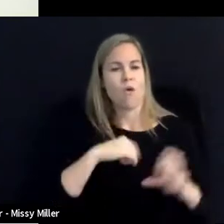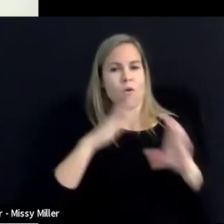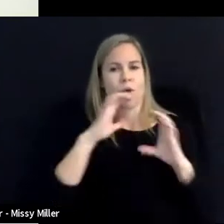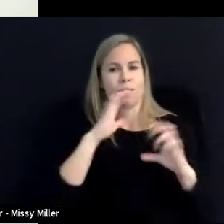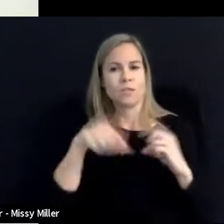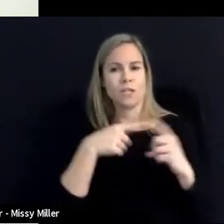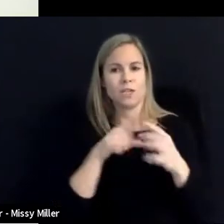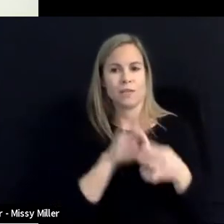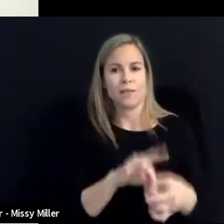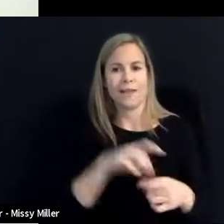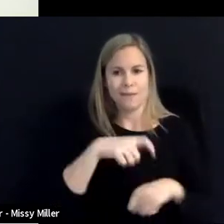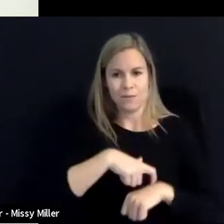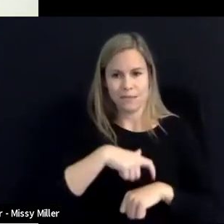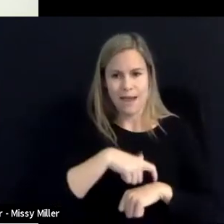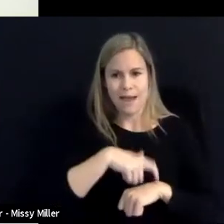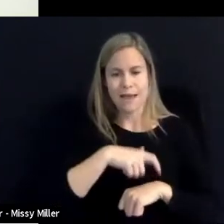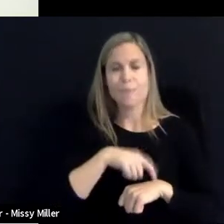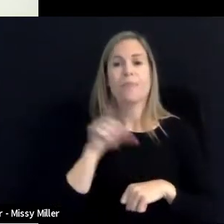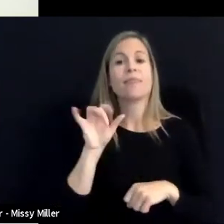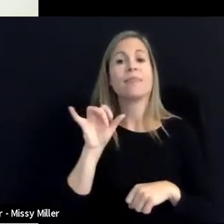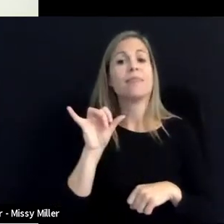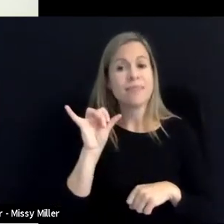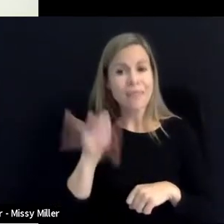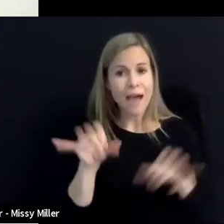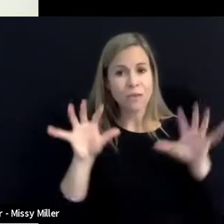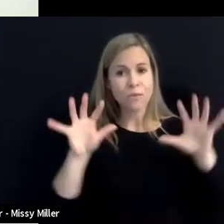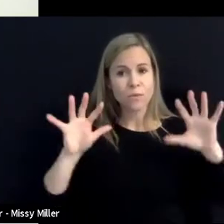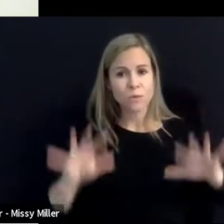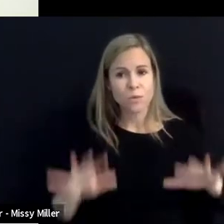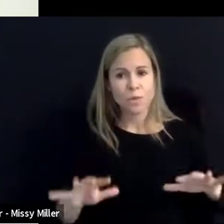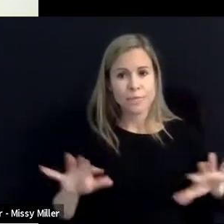which reduces anxiety of just not knowing what's happening.